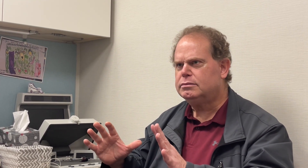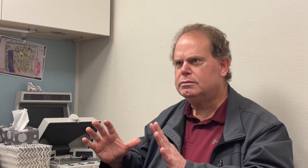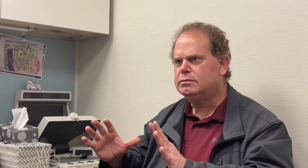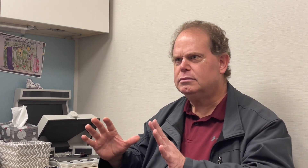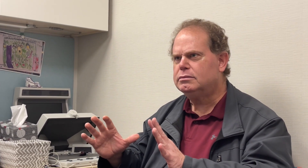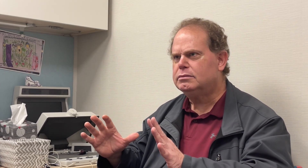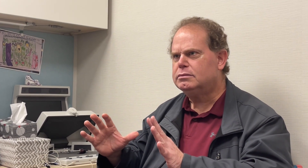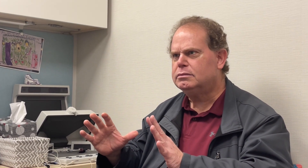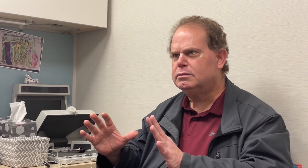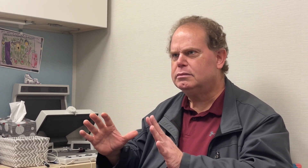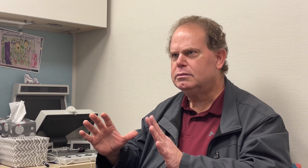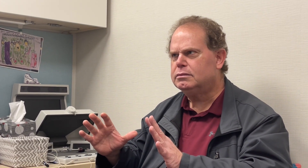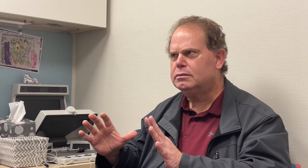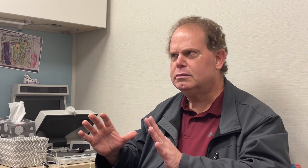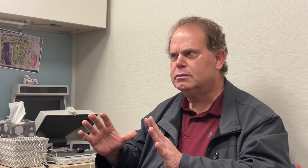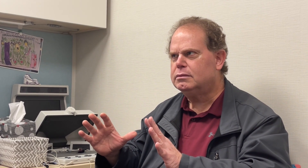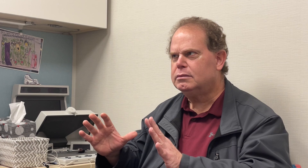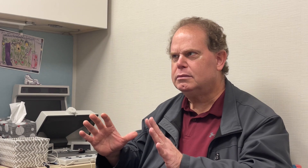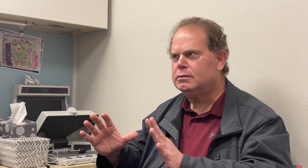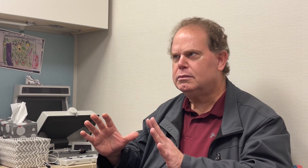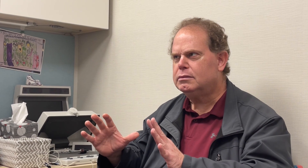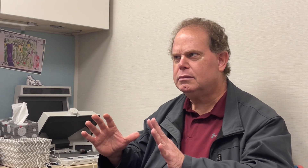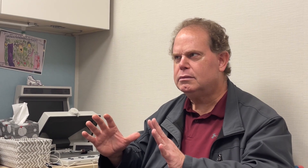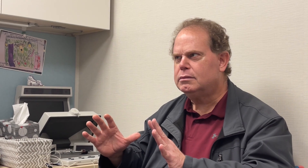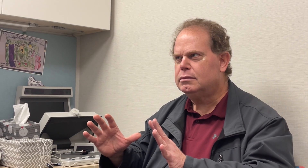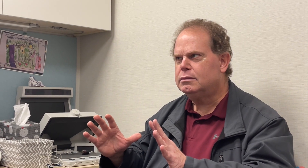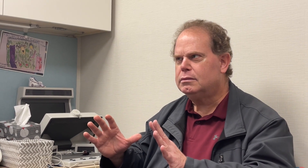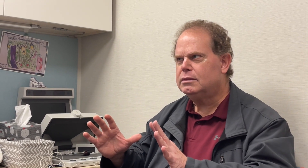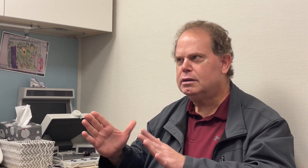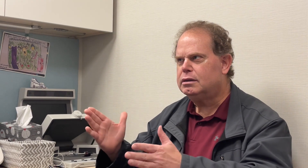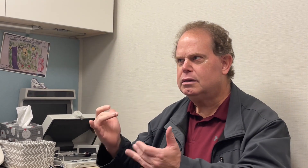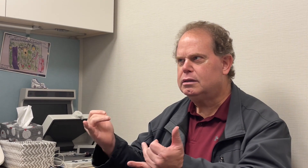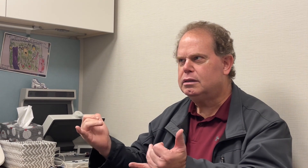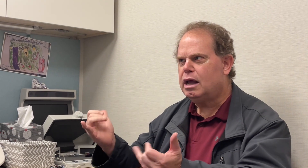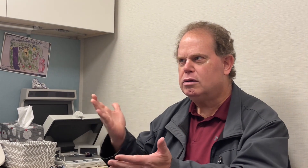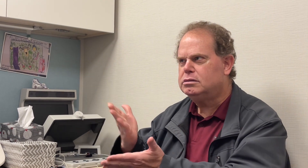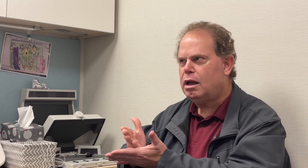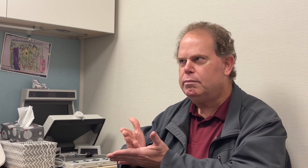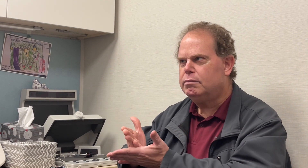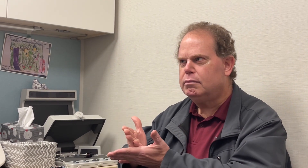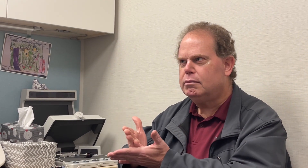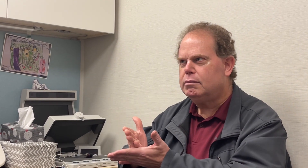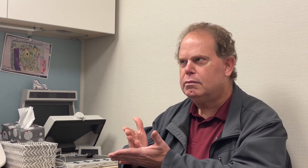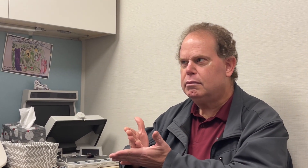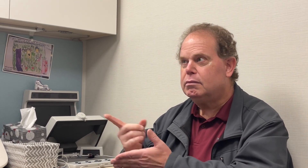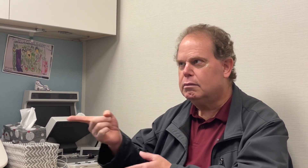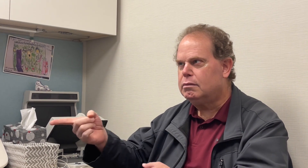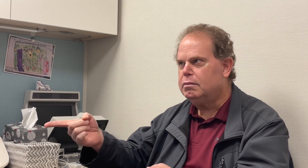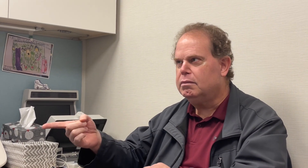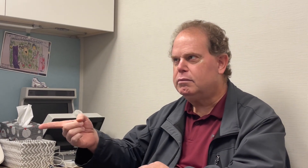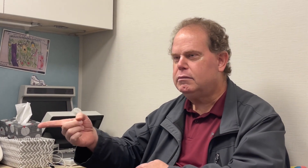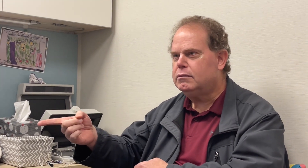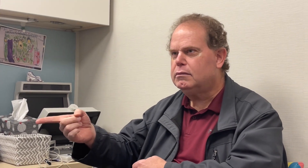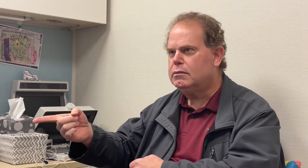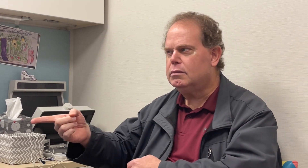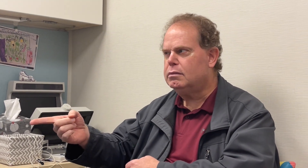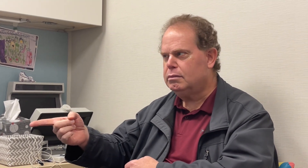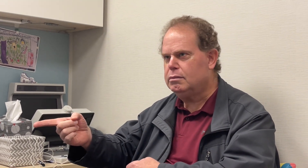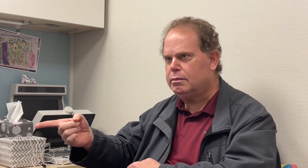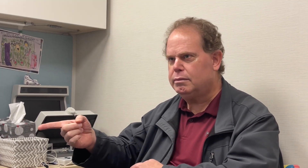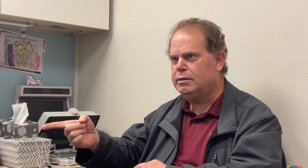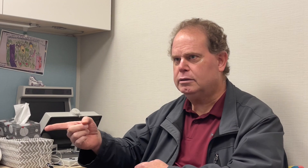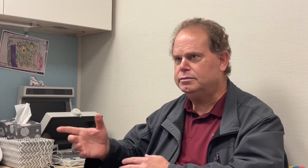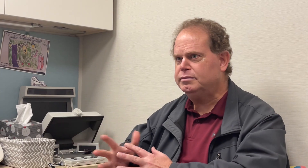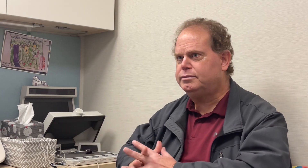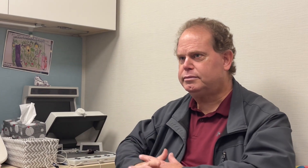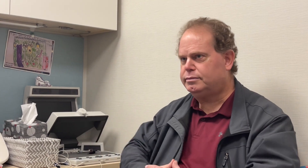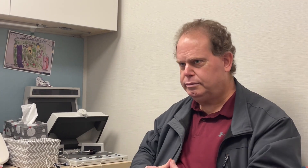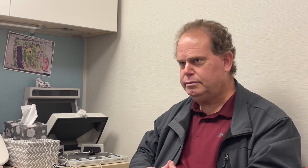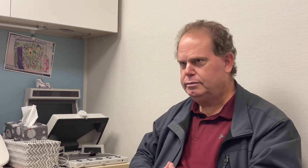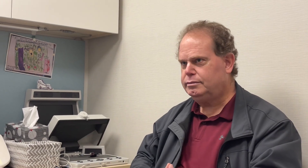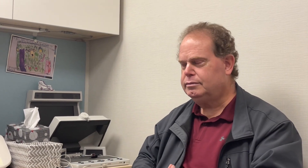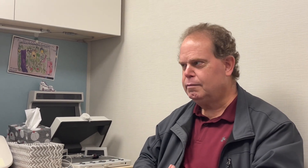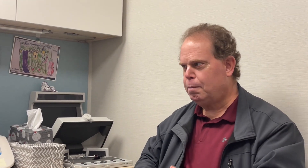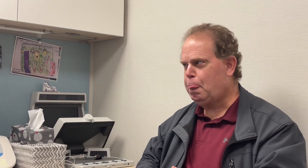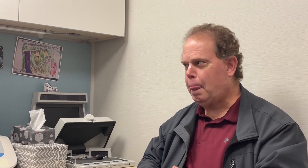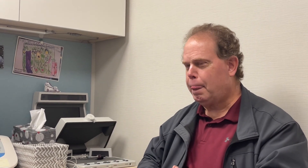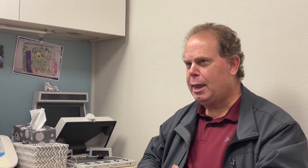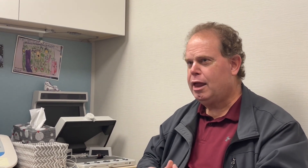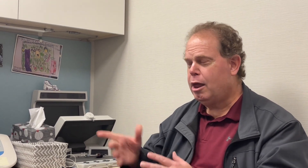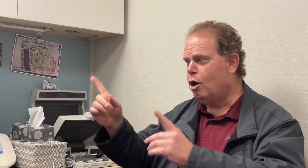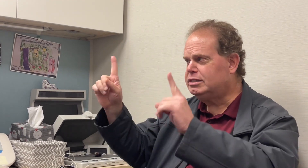talk one 2 three mhm okay that's my voice yeah yeah good good good good